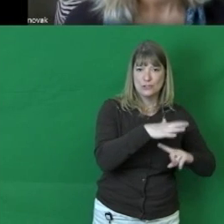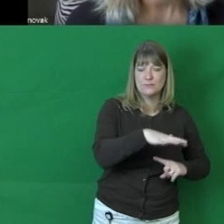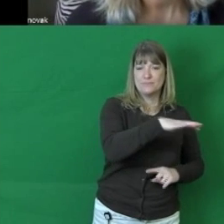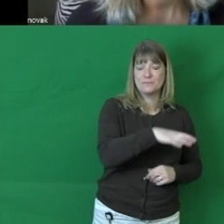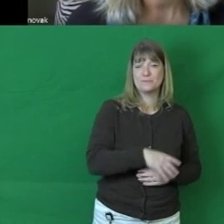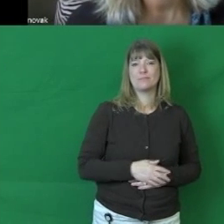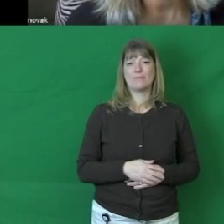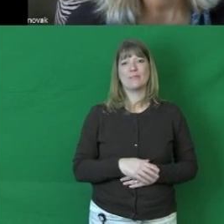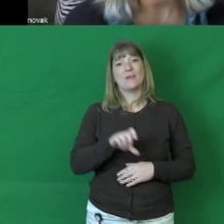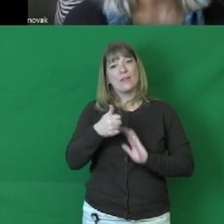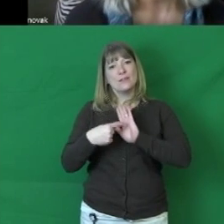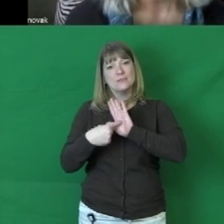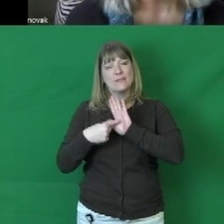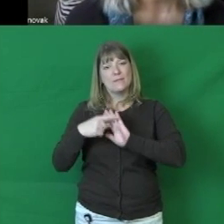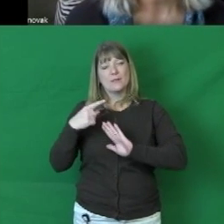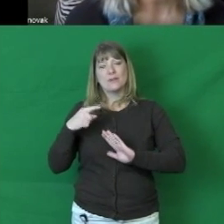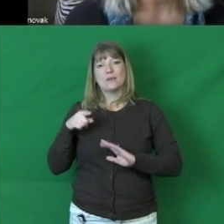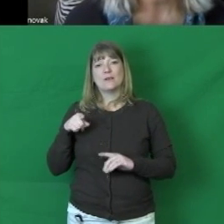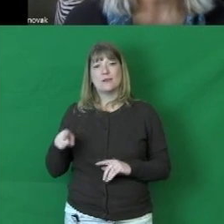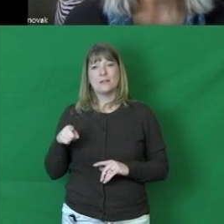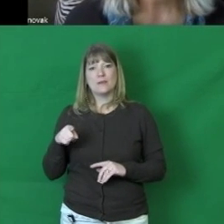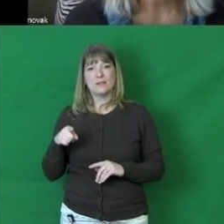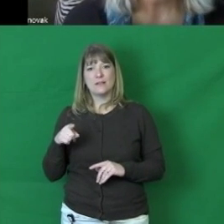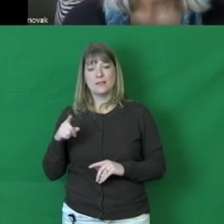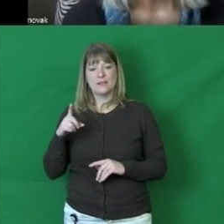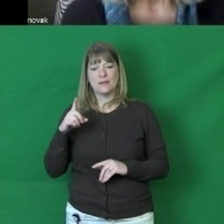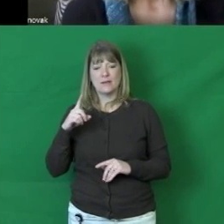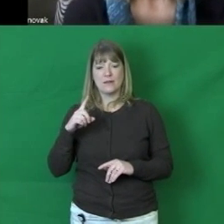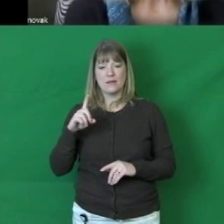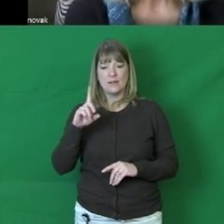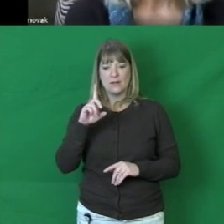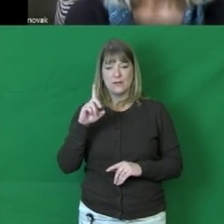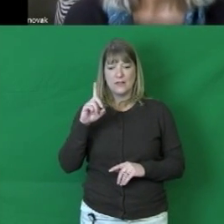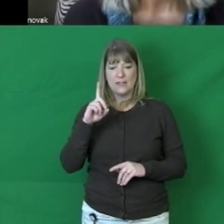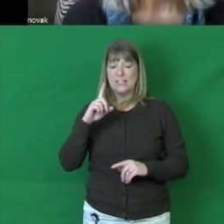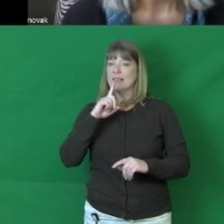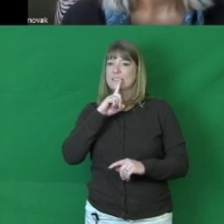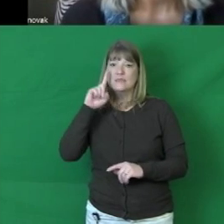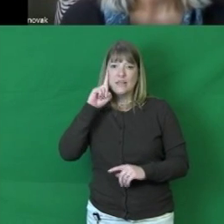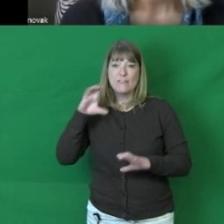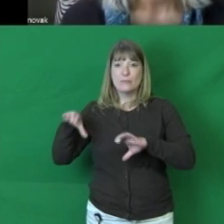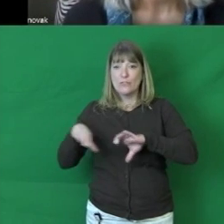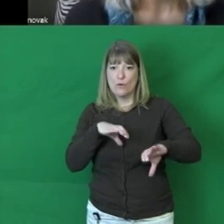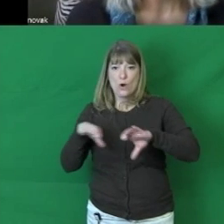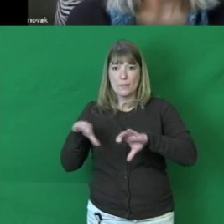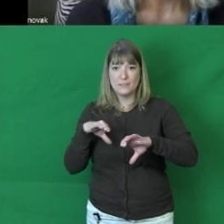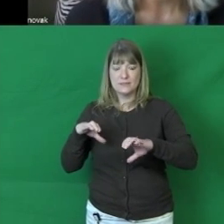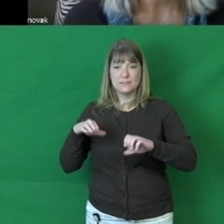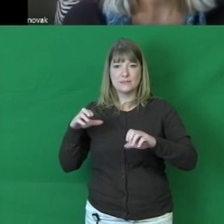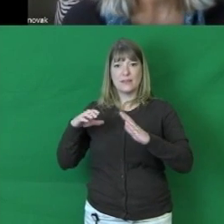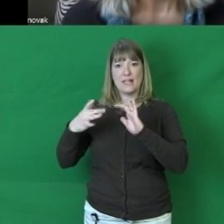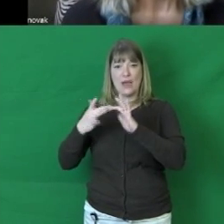Another example of music in the Deaf culture is D-PAN, Deaf Performing Arts Network, d-pan.com